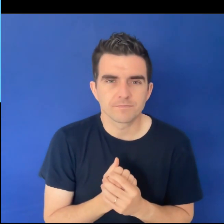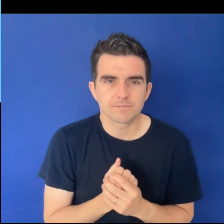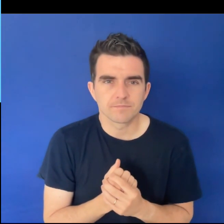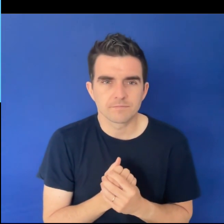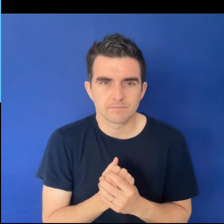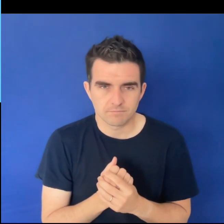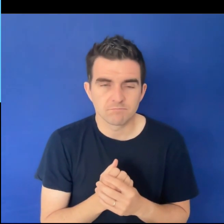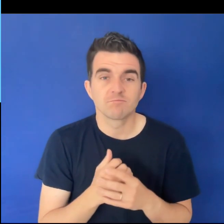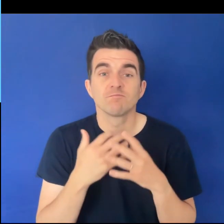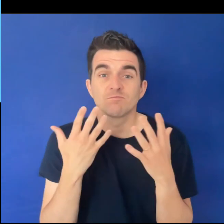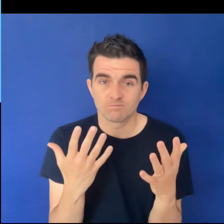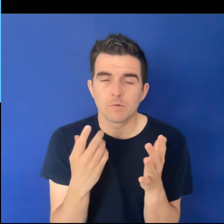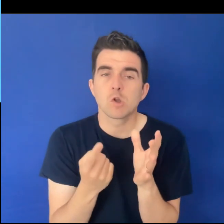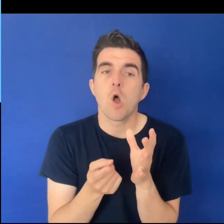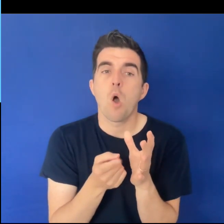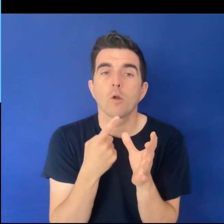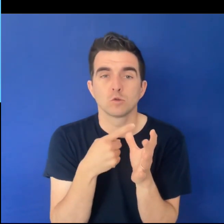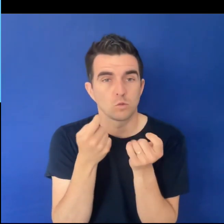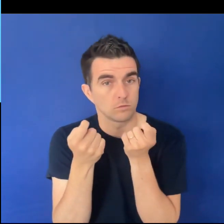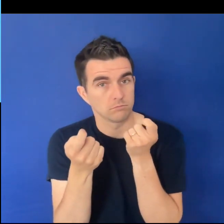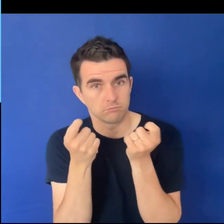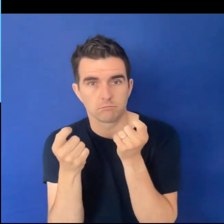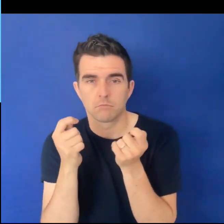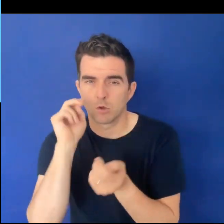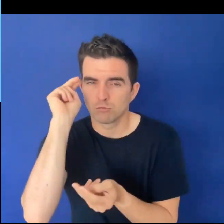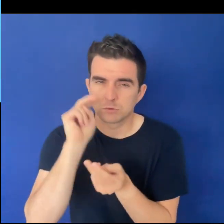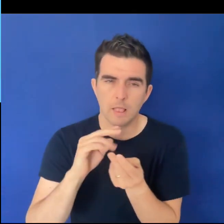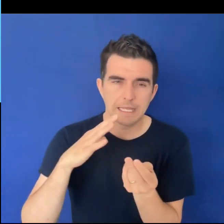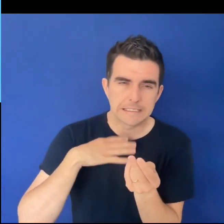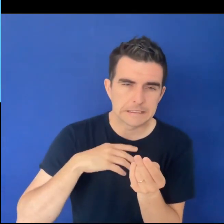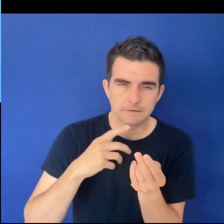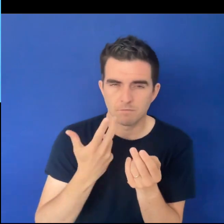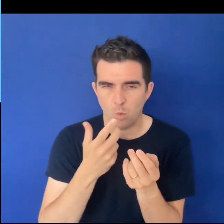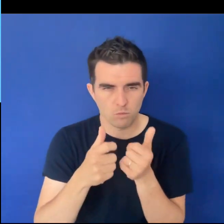Similarly, we added an auto-run feature which reduces the number of buttons that need to be pressed.